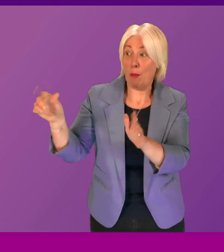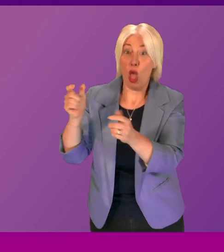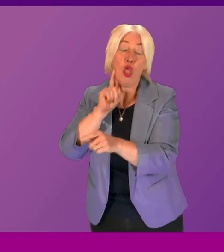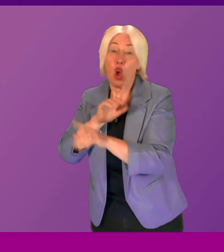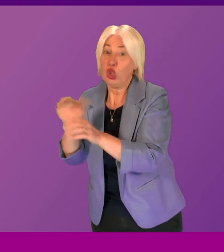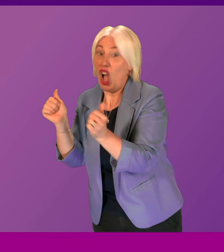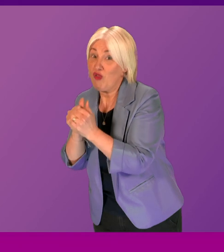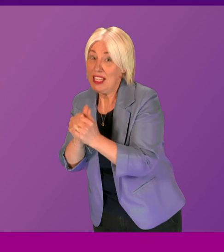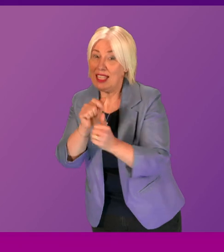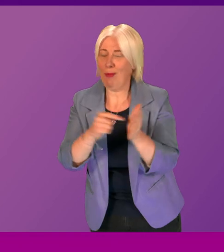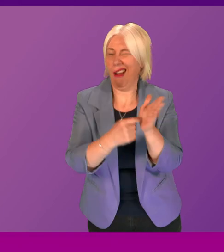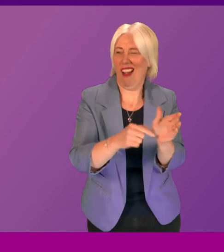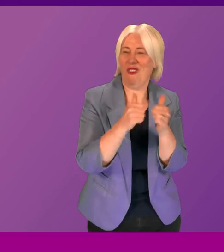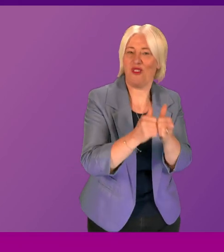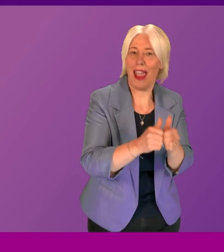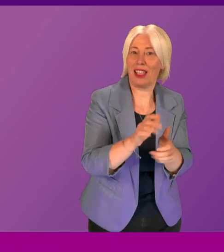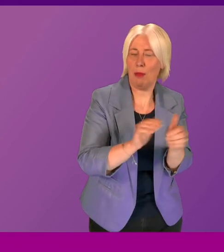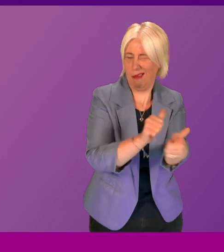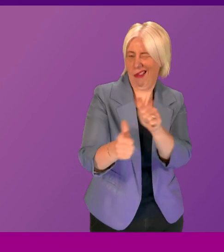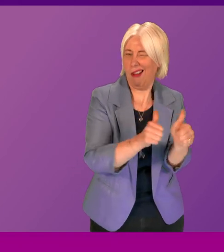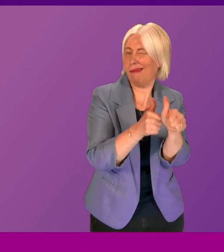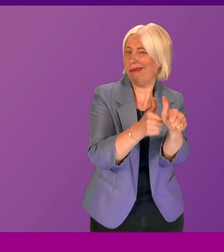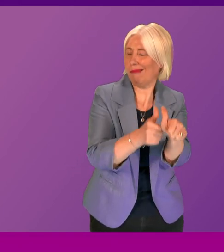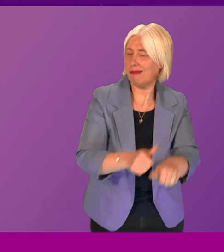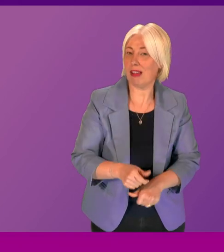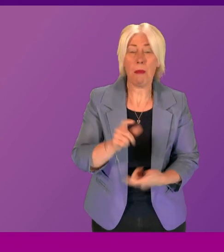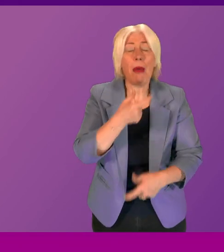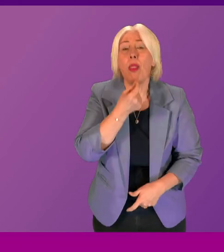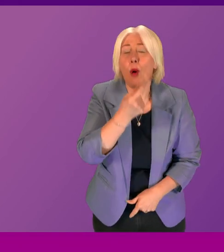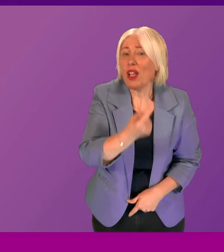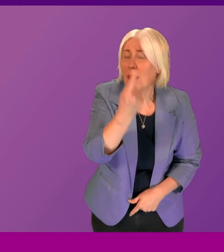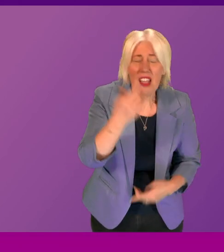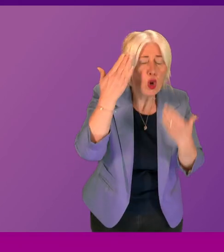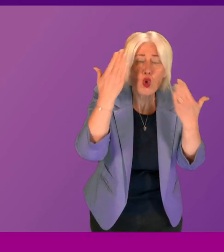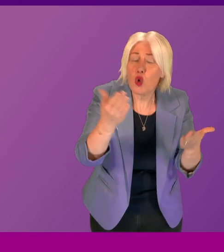The report also found that boys often do not understand that what they are doing is abusive.